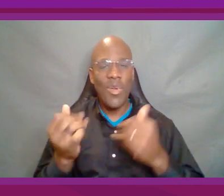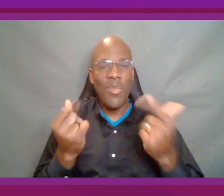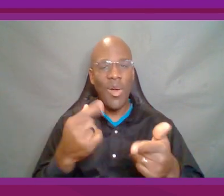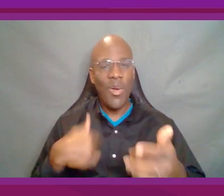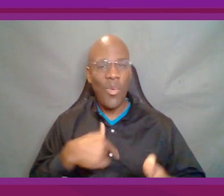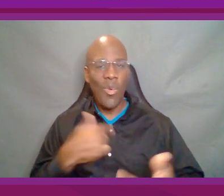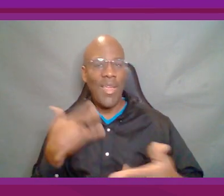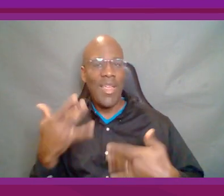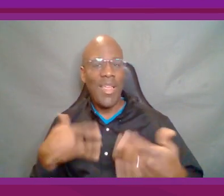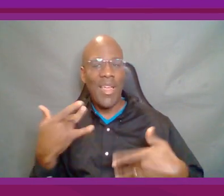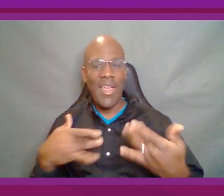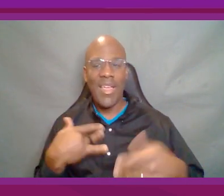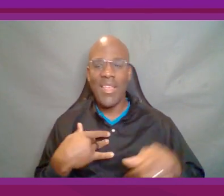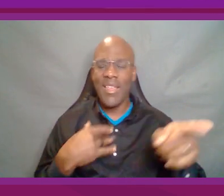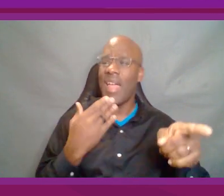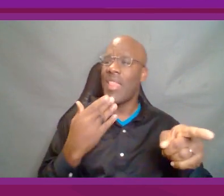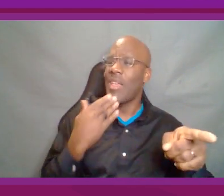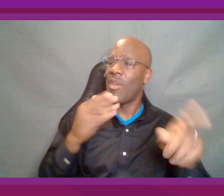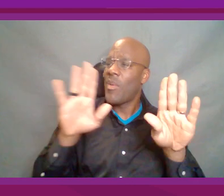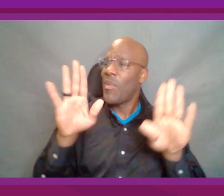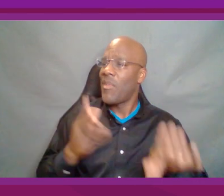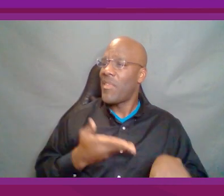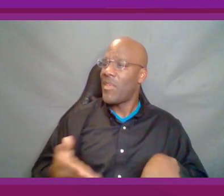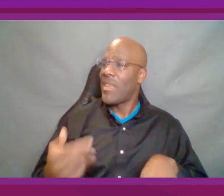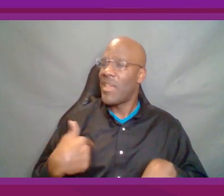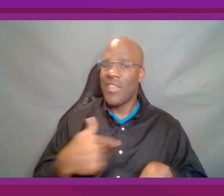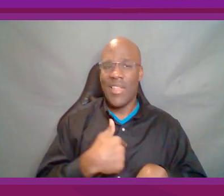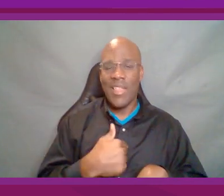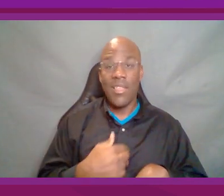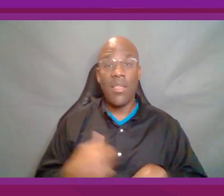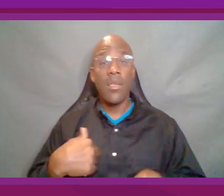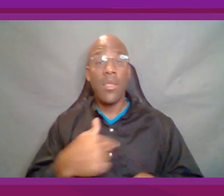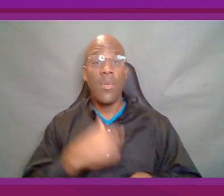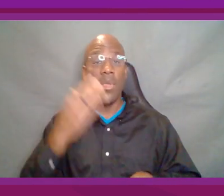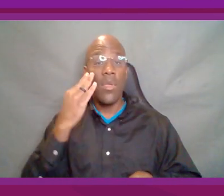[ASHLEY]: Thank you Moya for that wonderful introduction. Now, we know that one of the